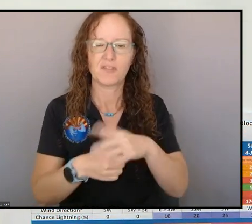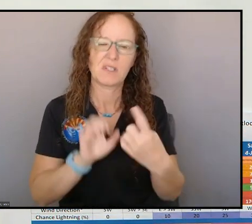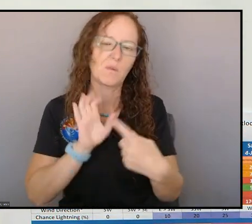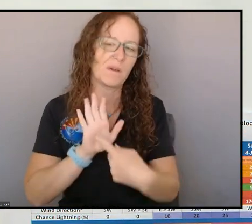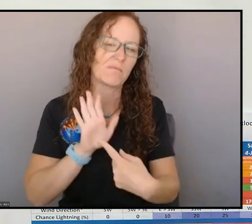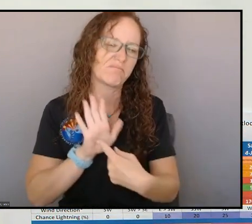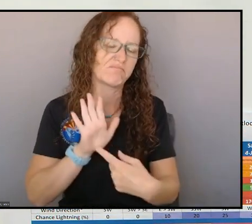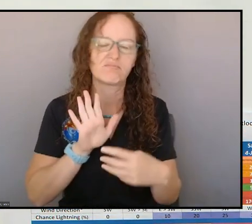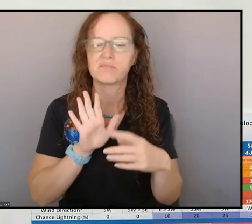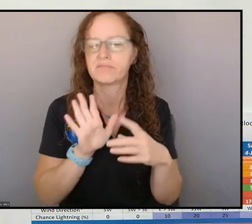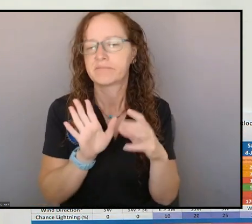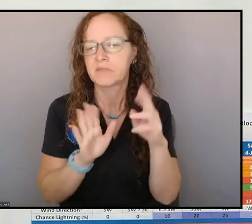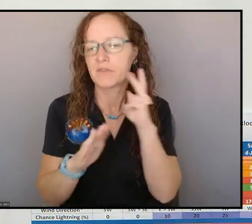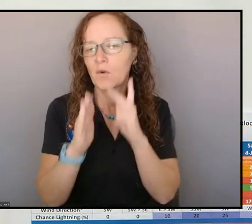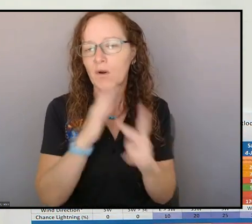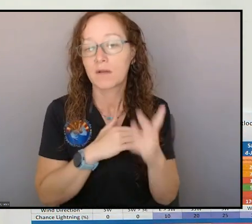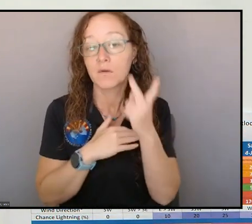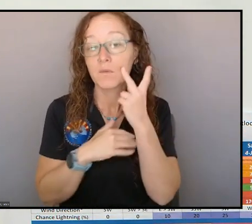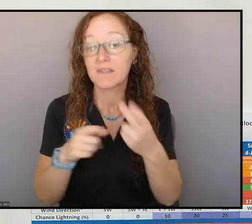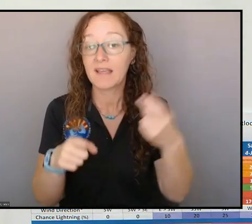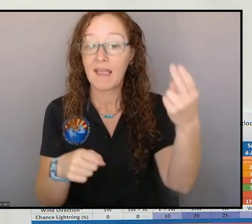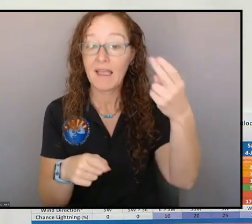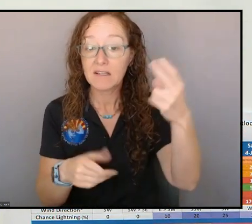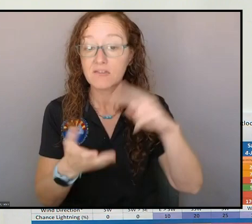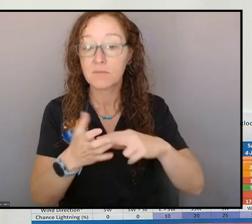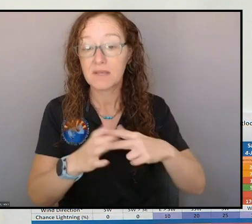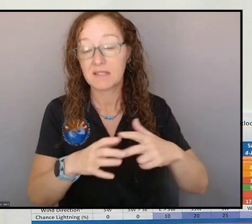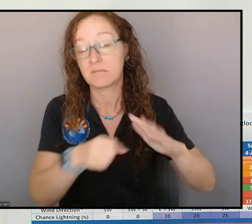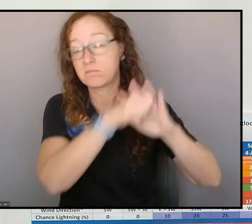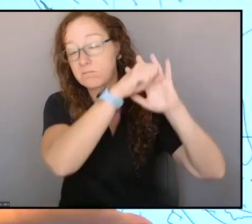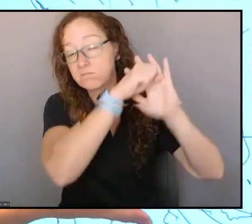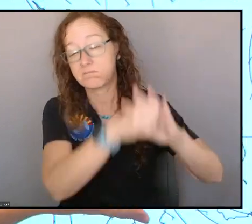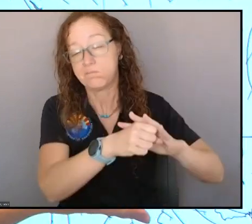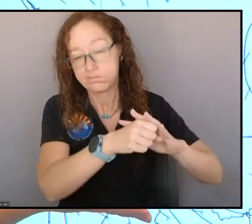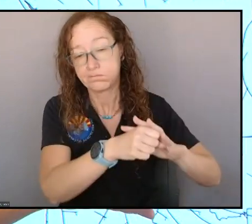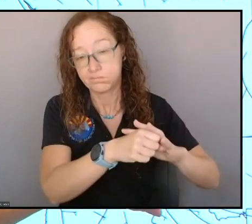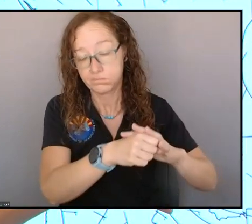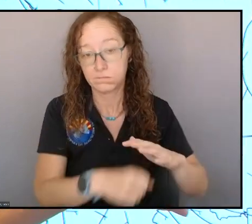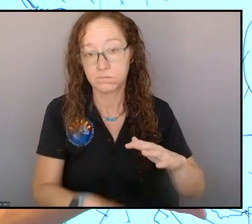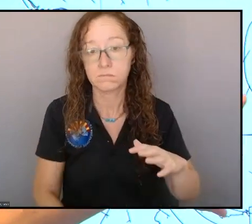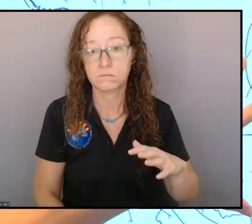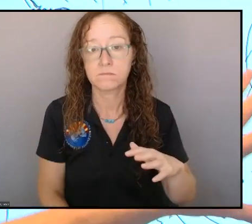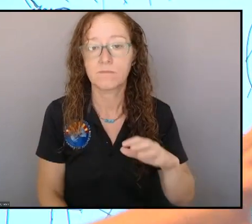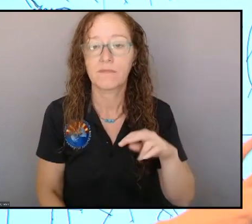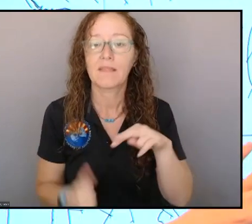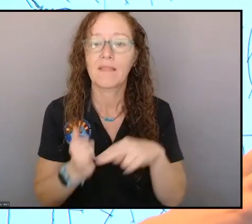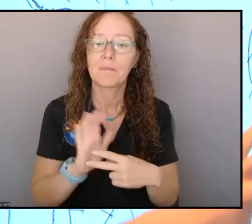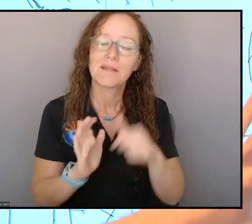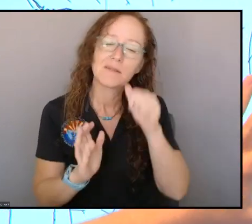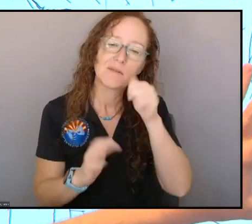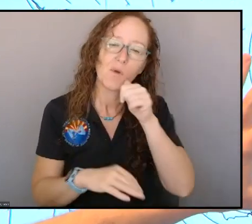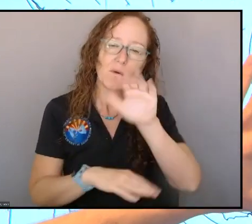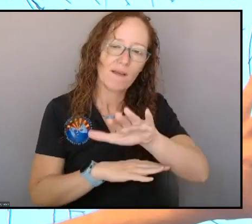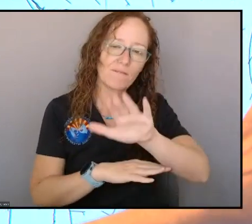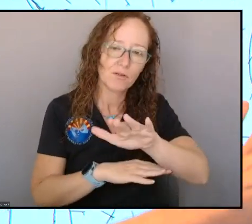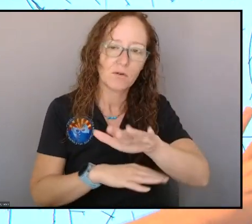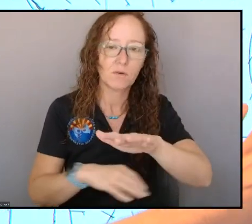here: H for high pressure. This is for basically tomorrow afternoon. Looking at high pressure setting up over